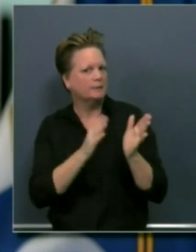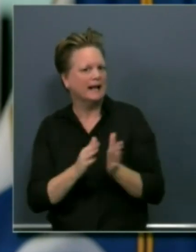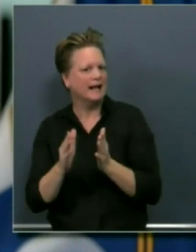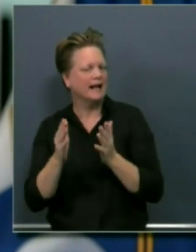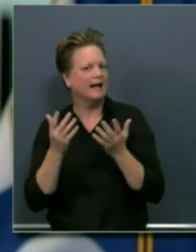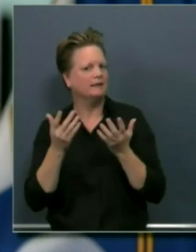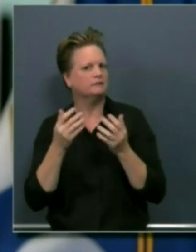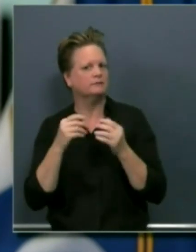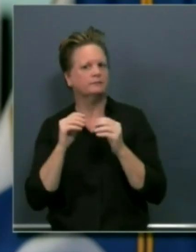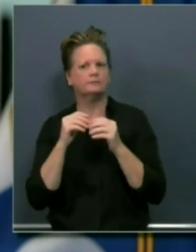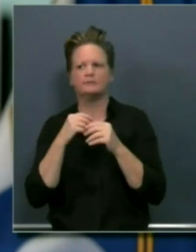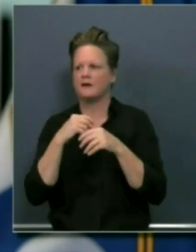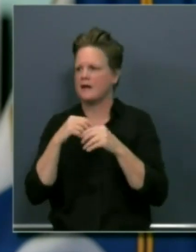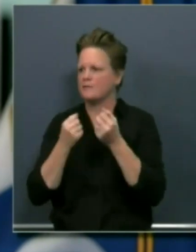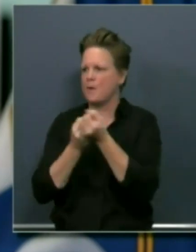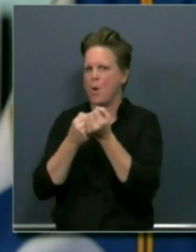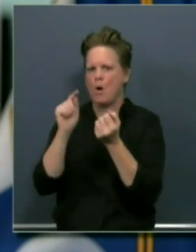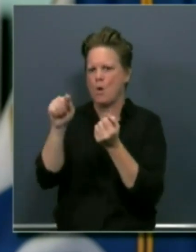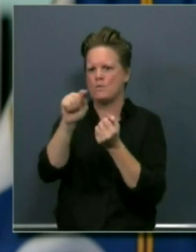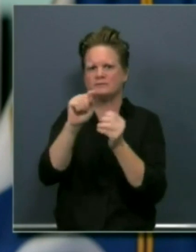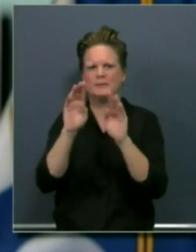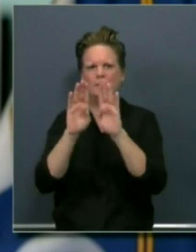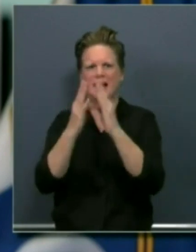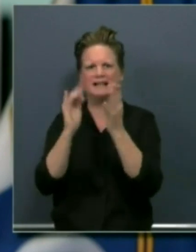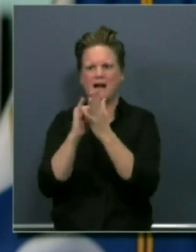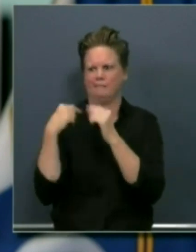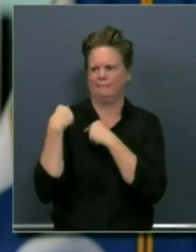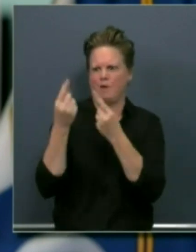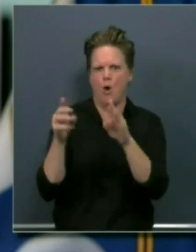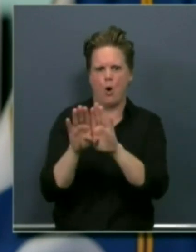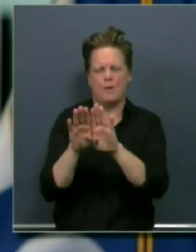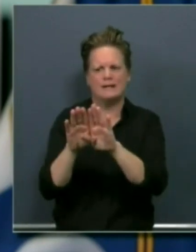TOMORROW AND WE'LL SEE I'M